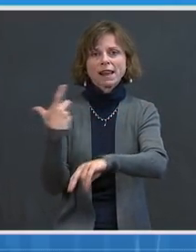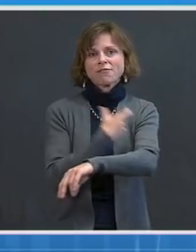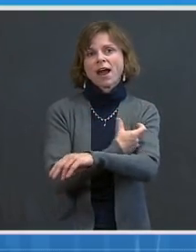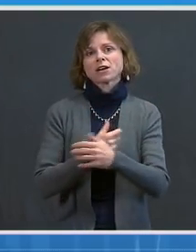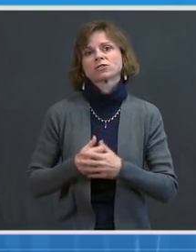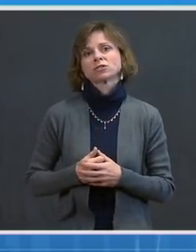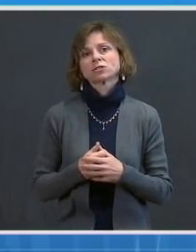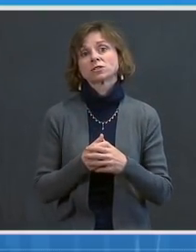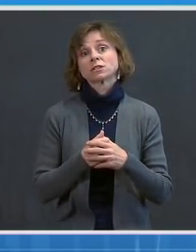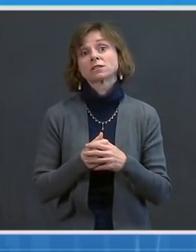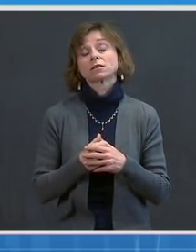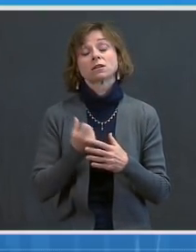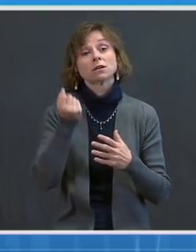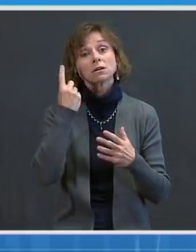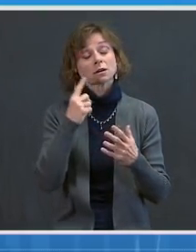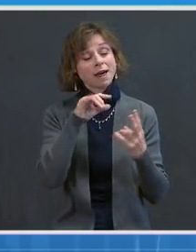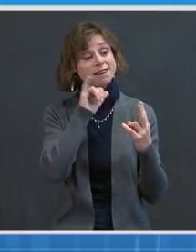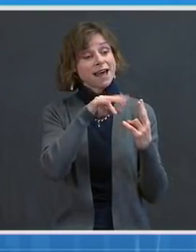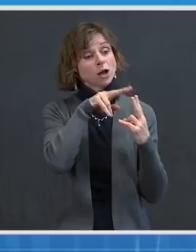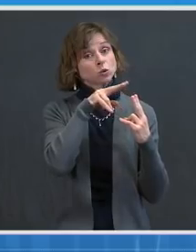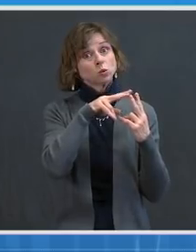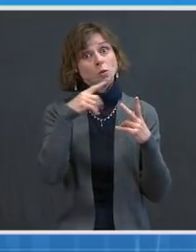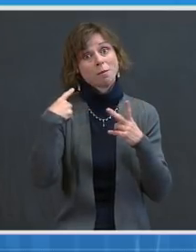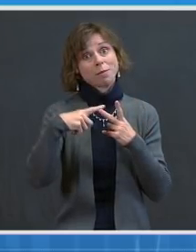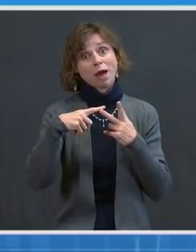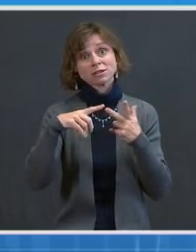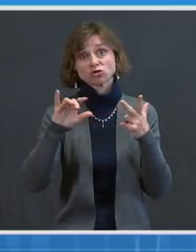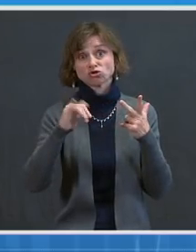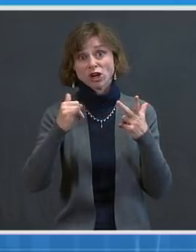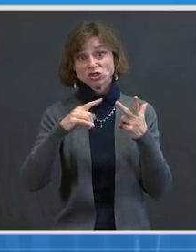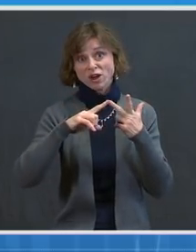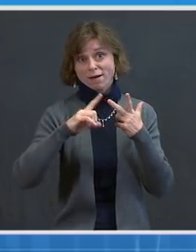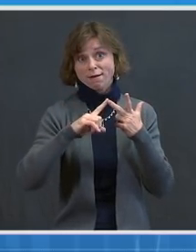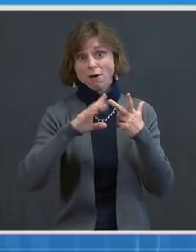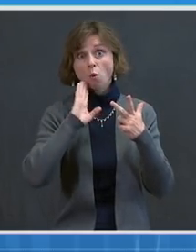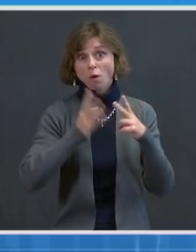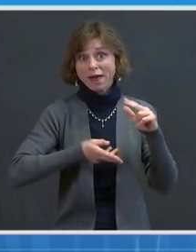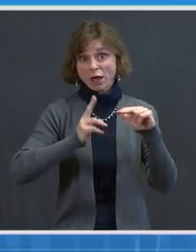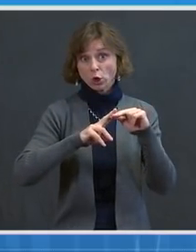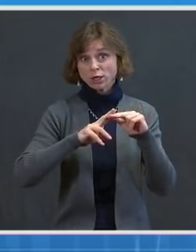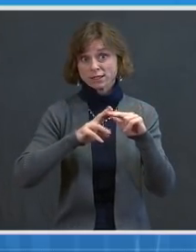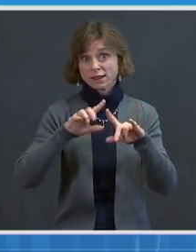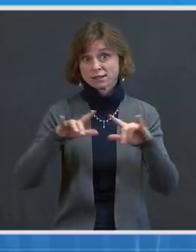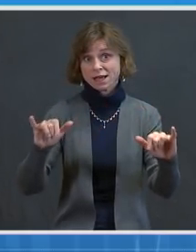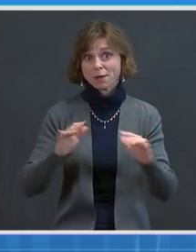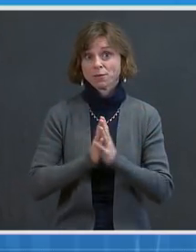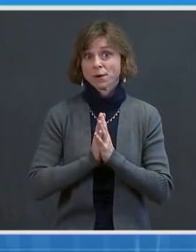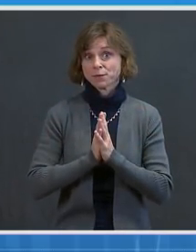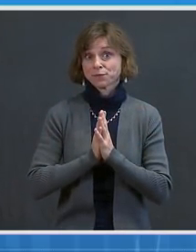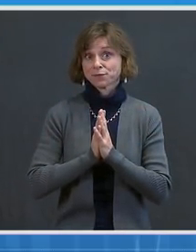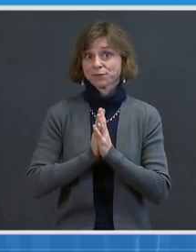Johnson vaccine ramp up even further. The country must quickly work through this additional supply.